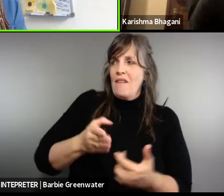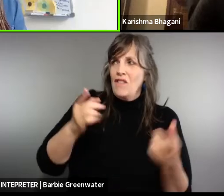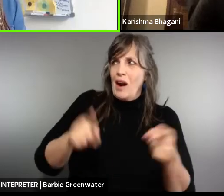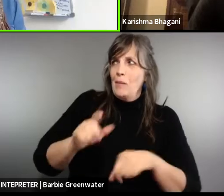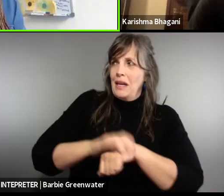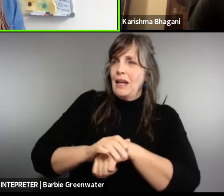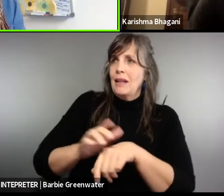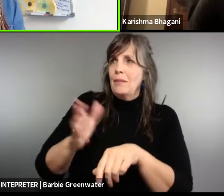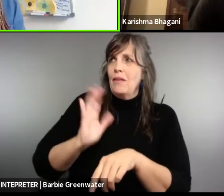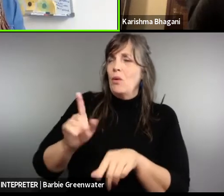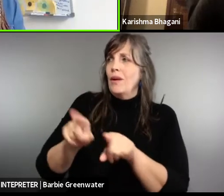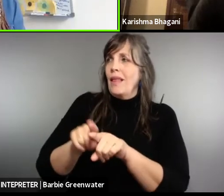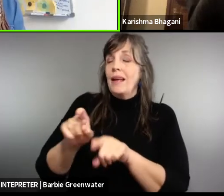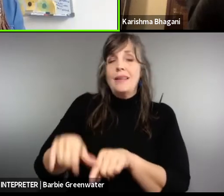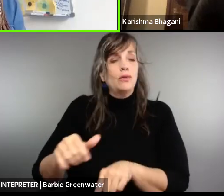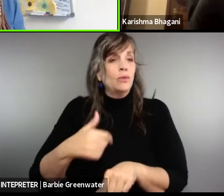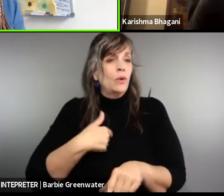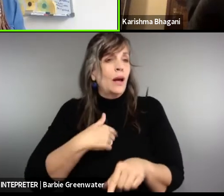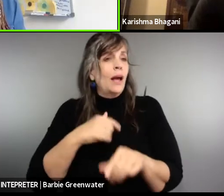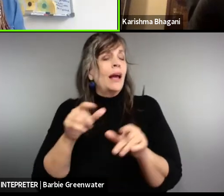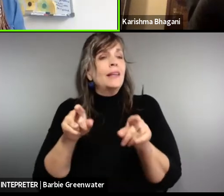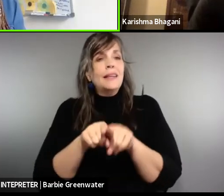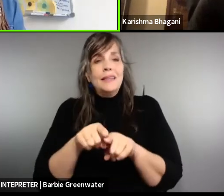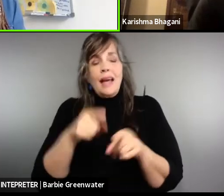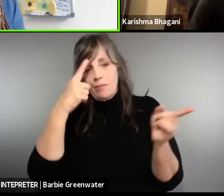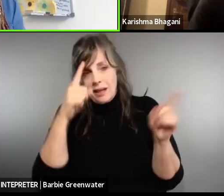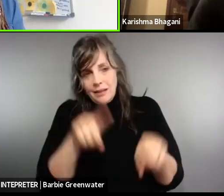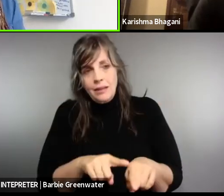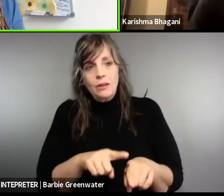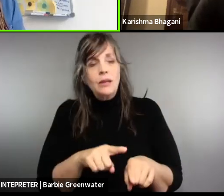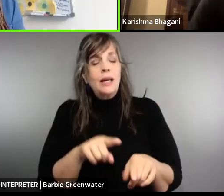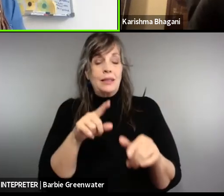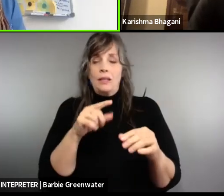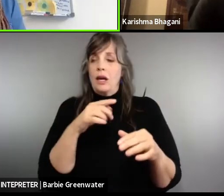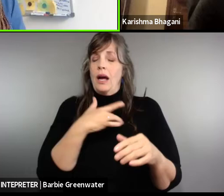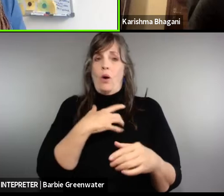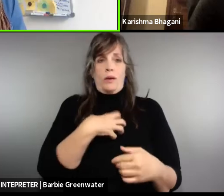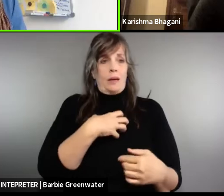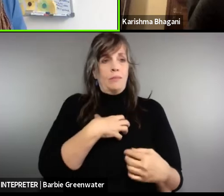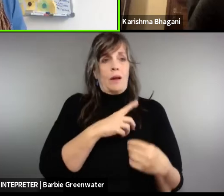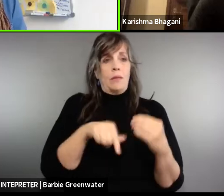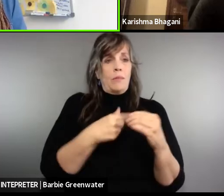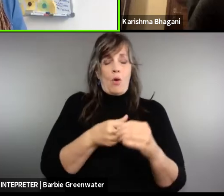it's always the same concerns. Often it's about access, is often to do with how